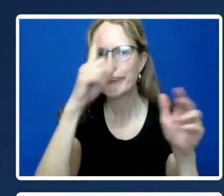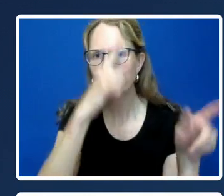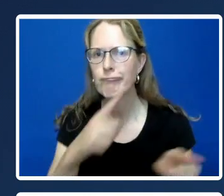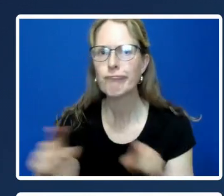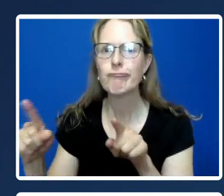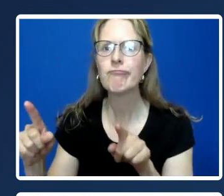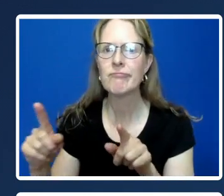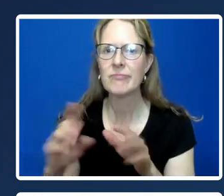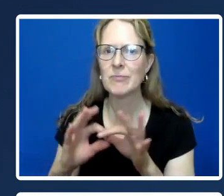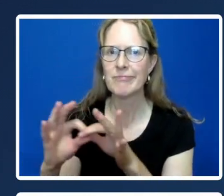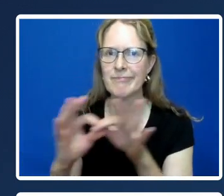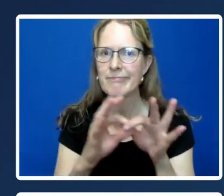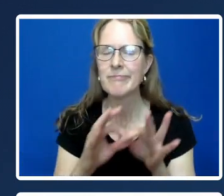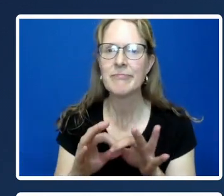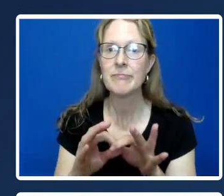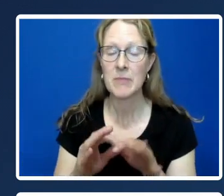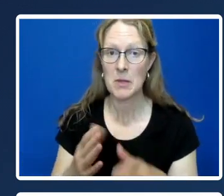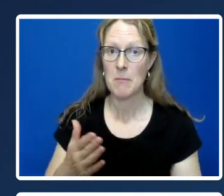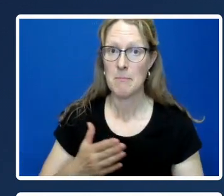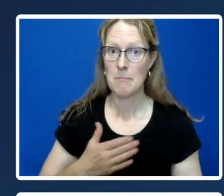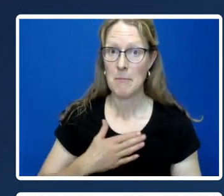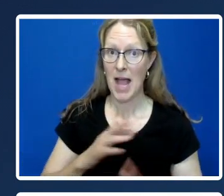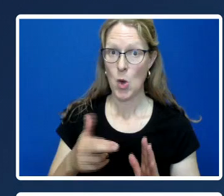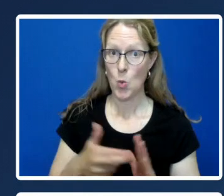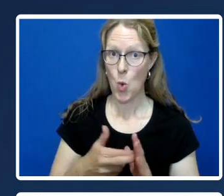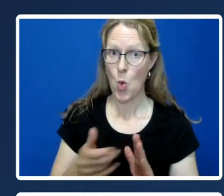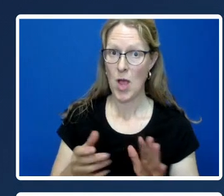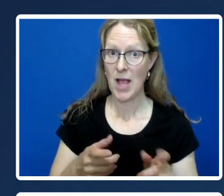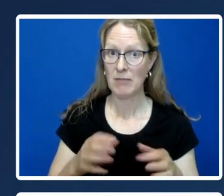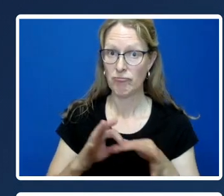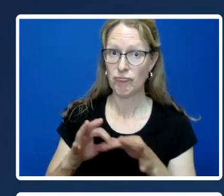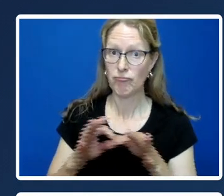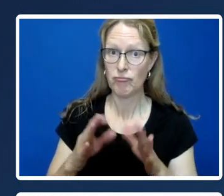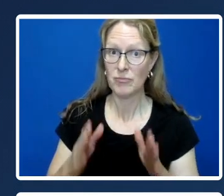"Okay. Does that resonate with you all? If not, how can we modify a